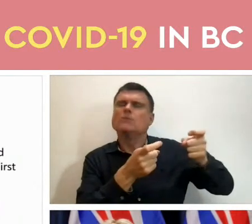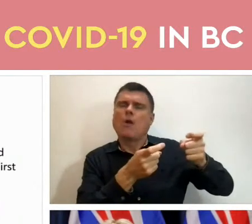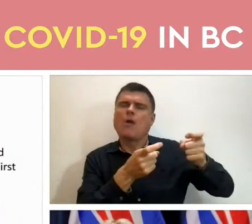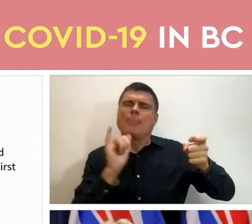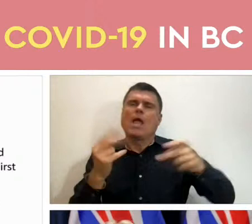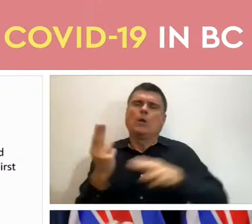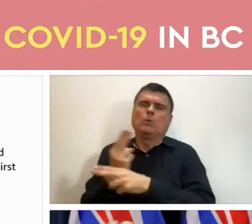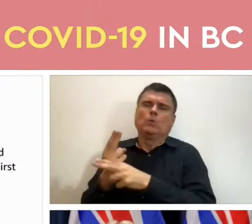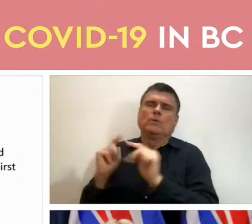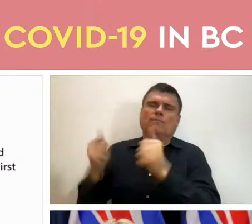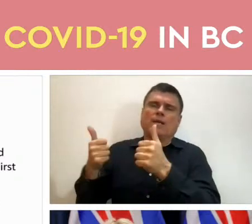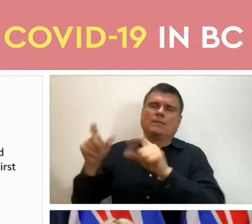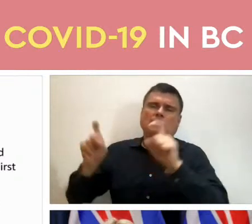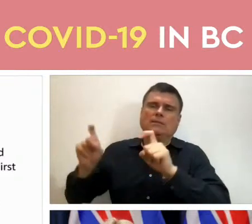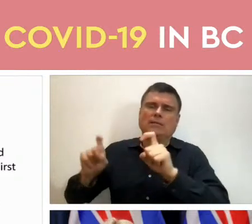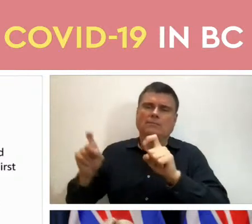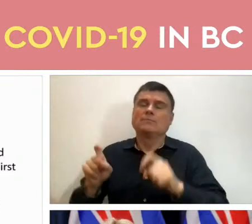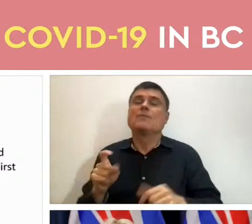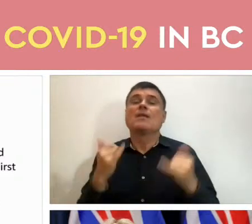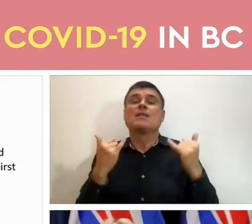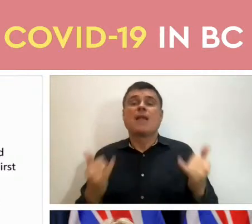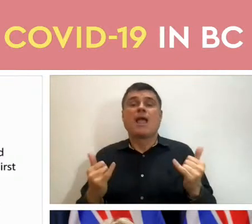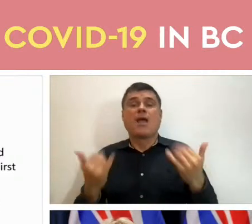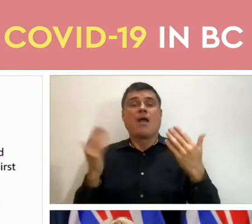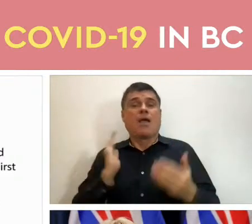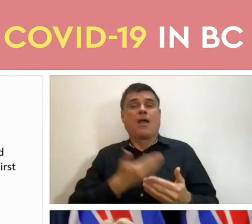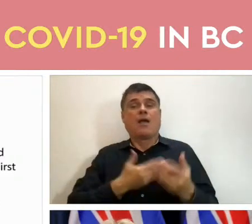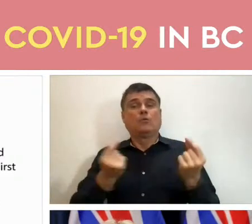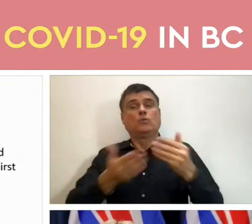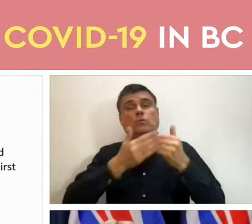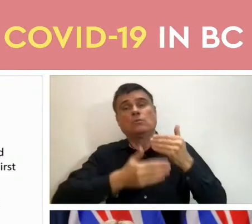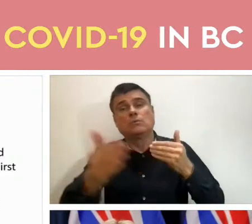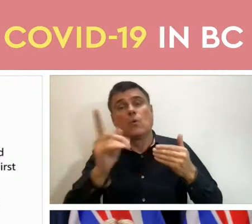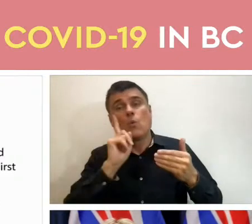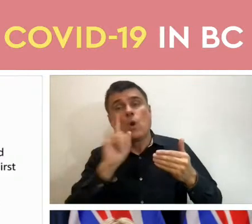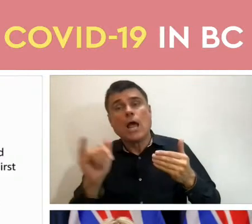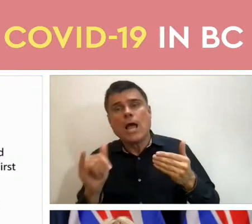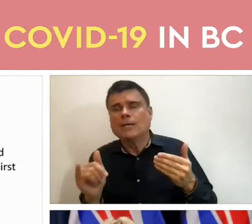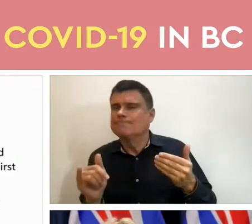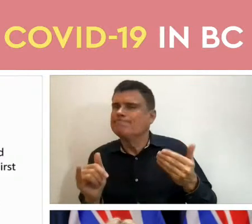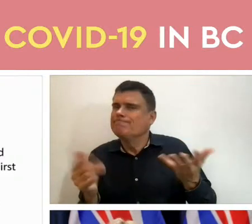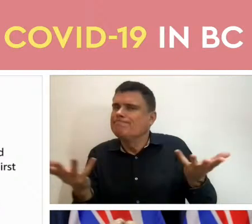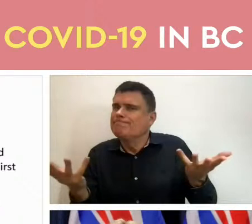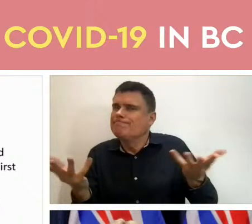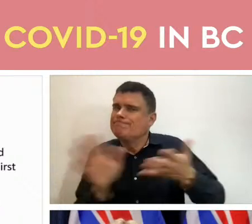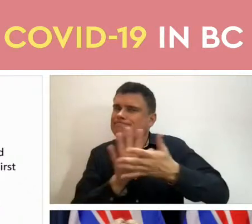time. We will be learning more about what Omicron means for us.